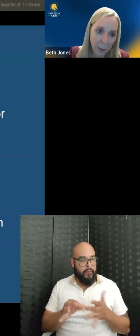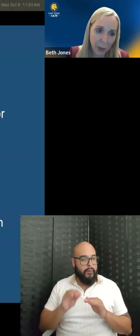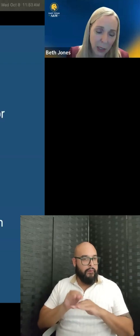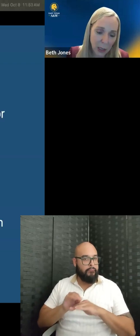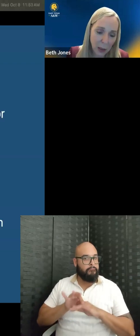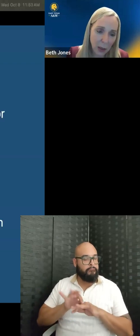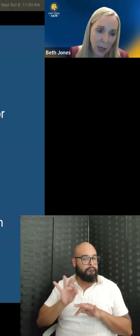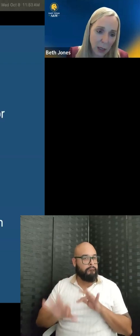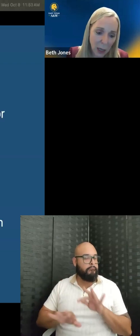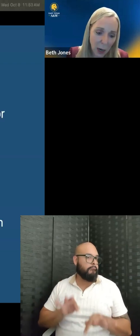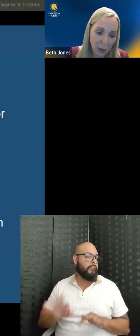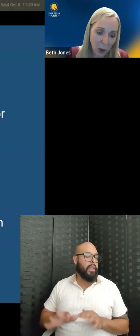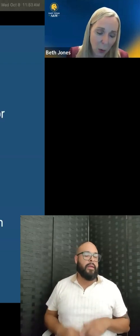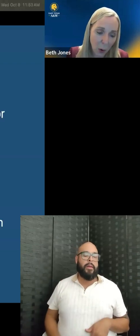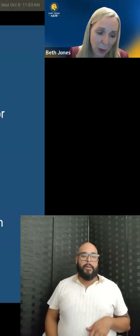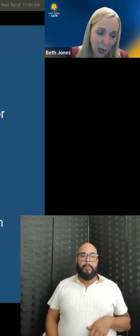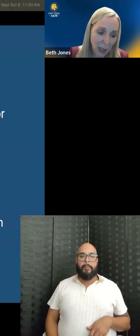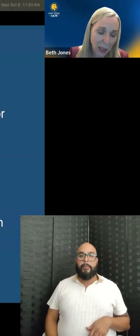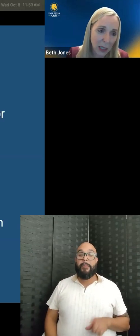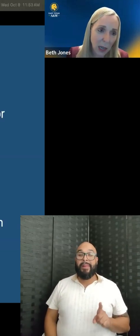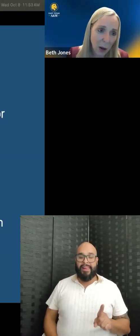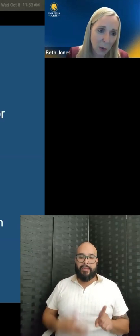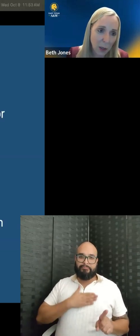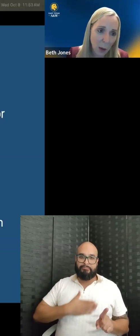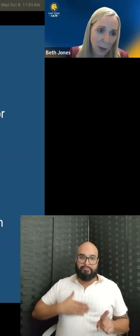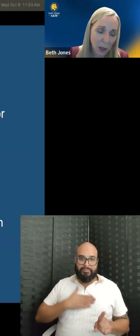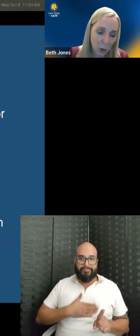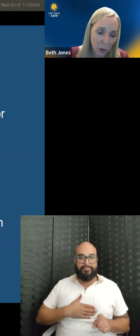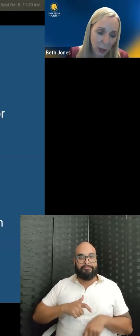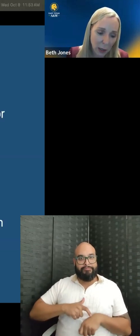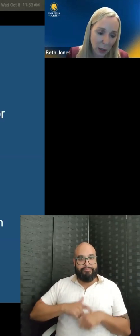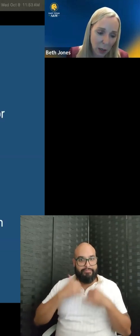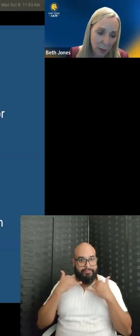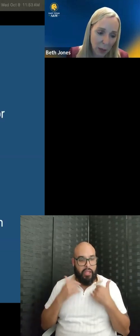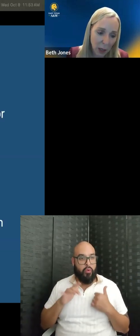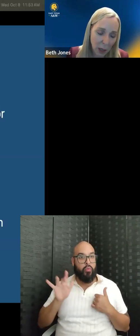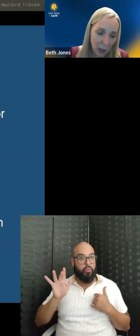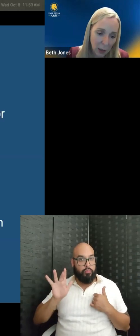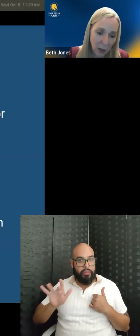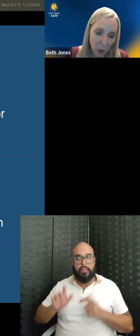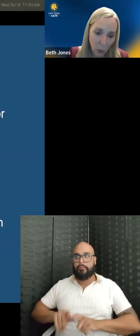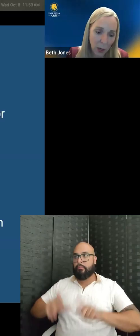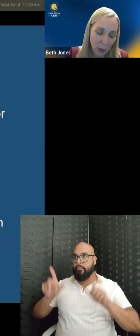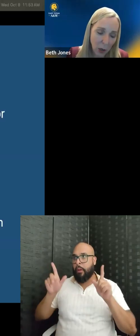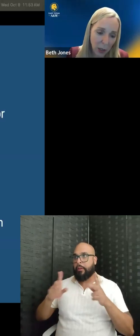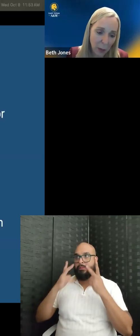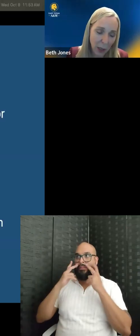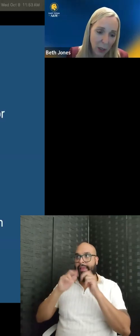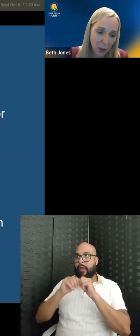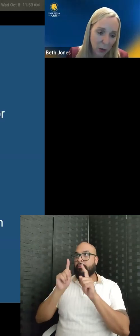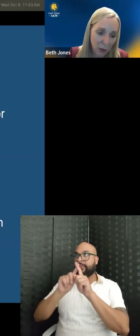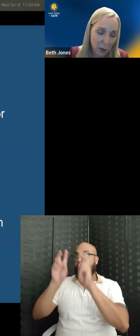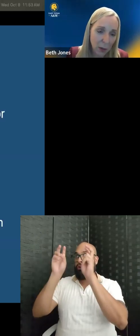But please take the time to go open that and see how the topics correlate to what I'm talking about here.